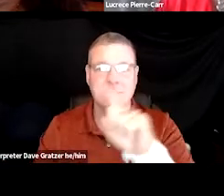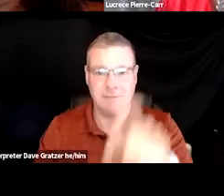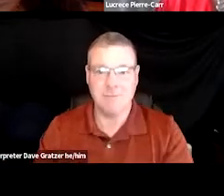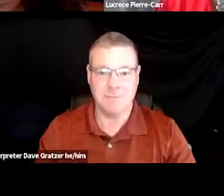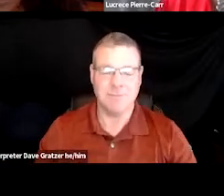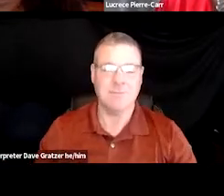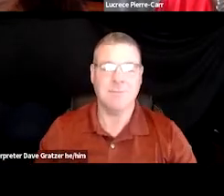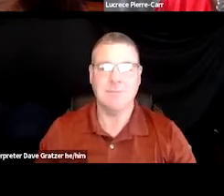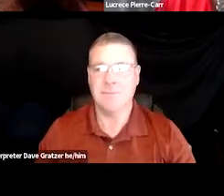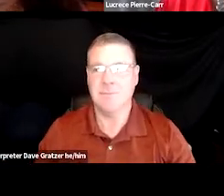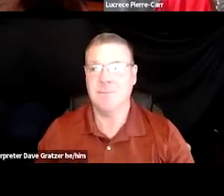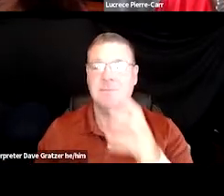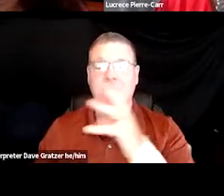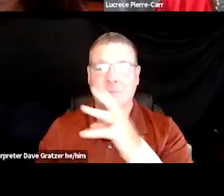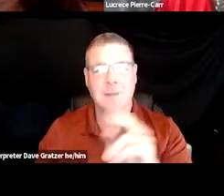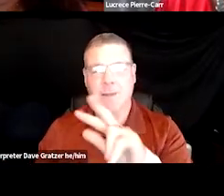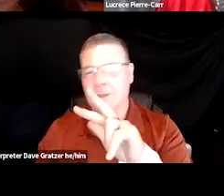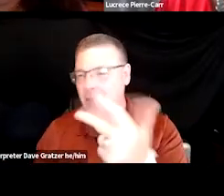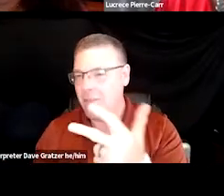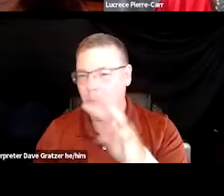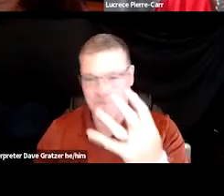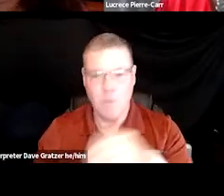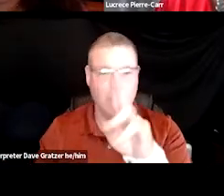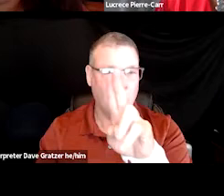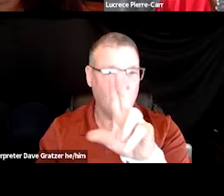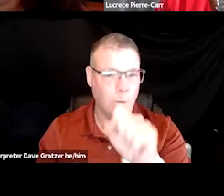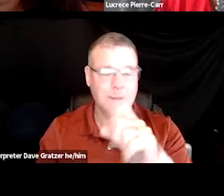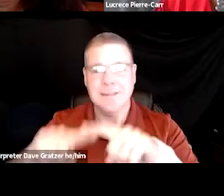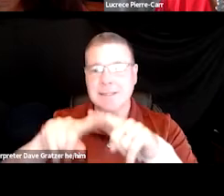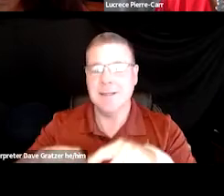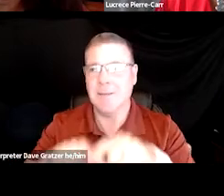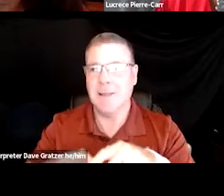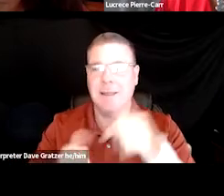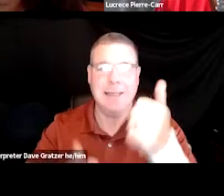And the third or fourth largest county in the US, depending on the given day.